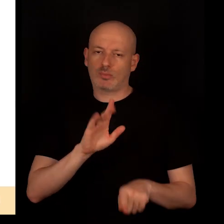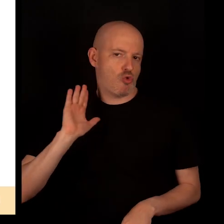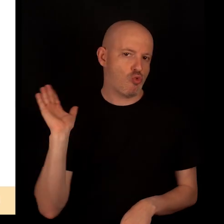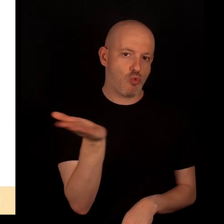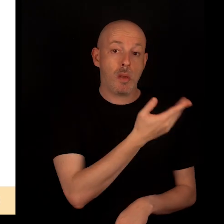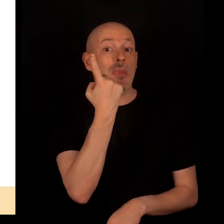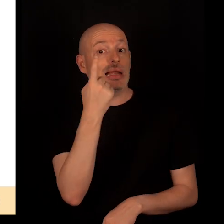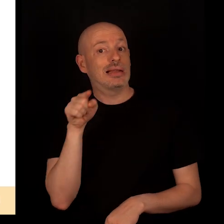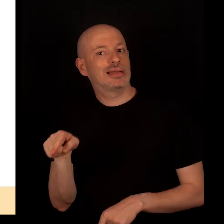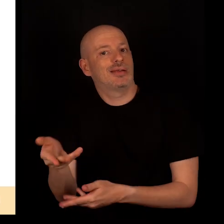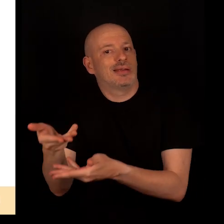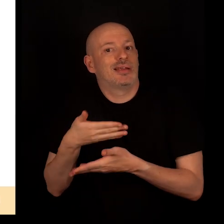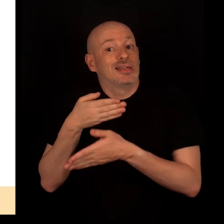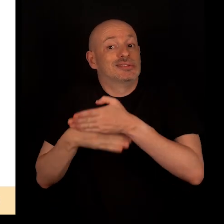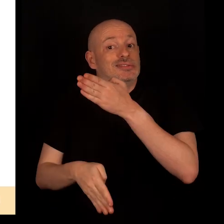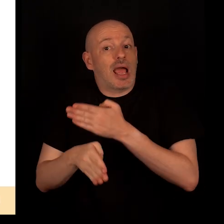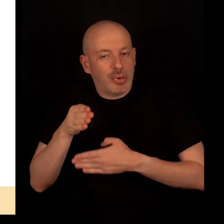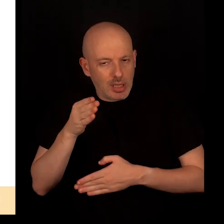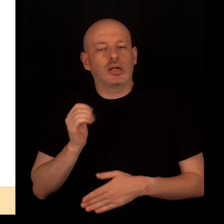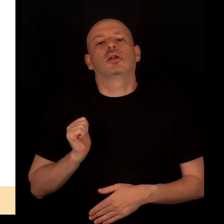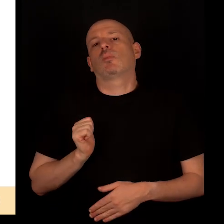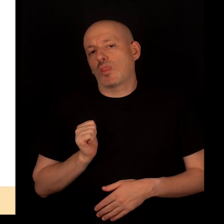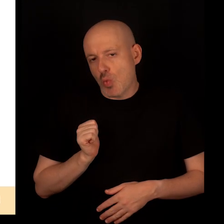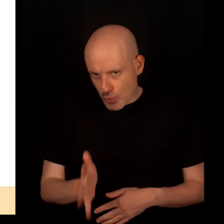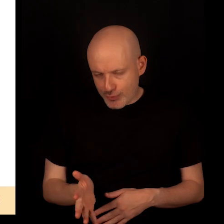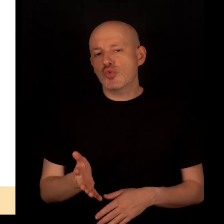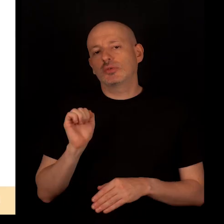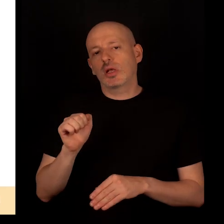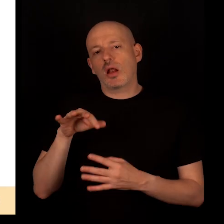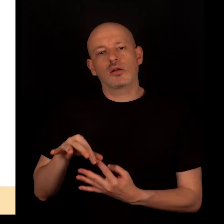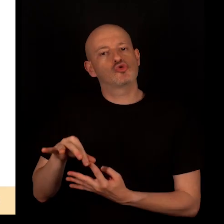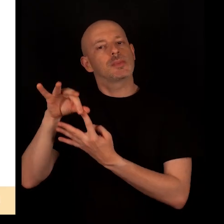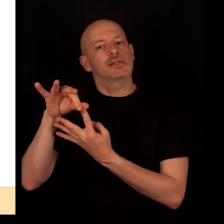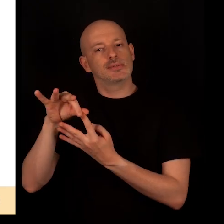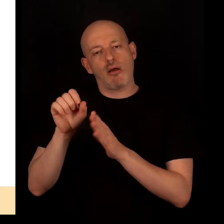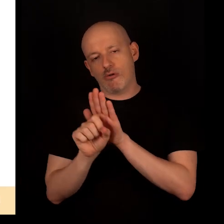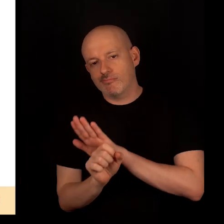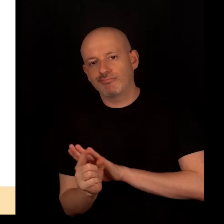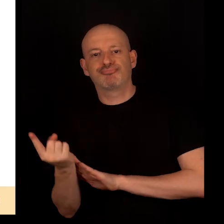But in the case of inviting, of course, an artist with disability, there can be an exception